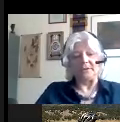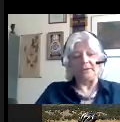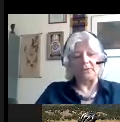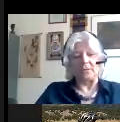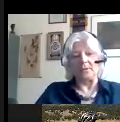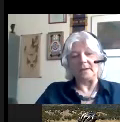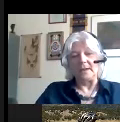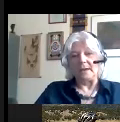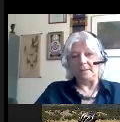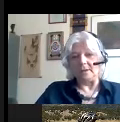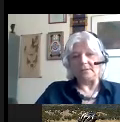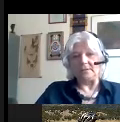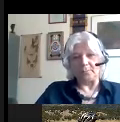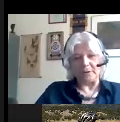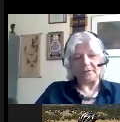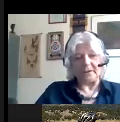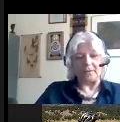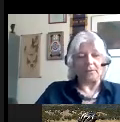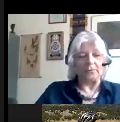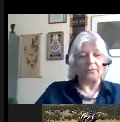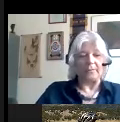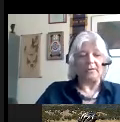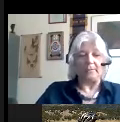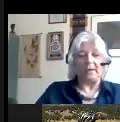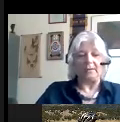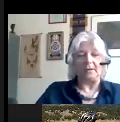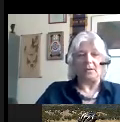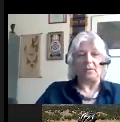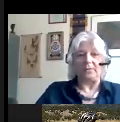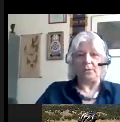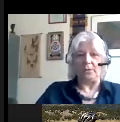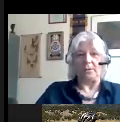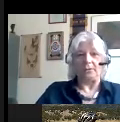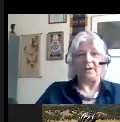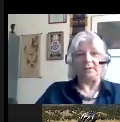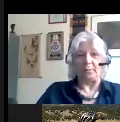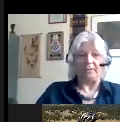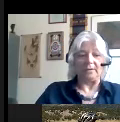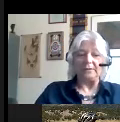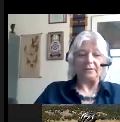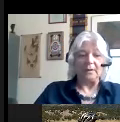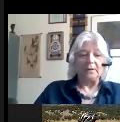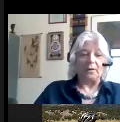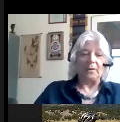historically. I think it's a pretty safe conclusion for me to make that all of you understand the prevalence.